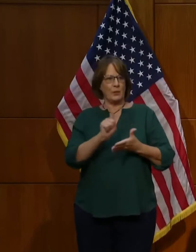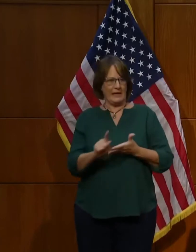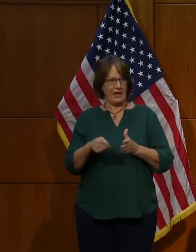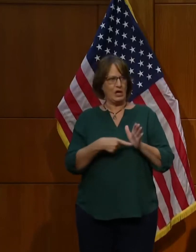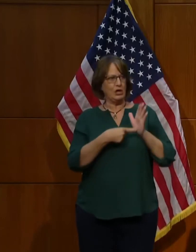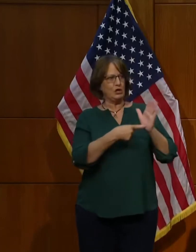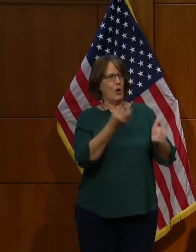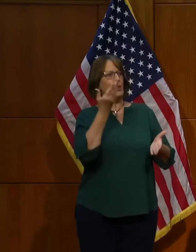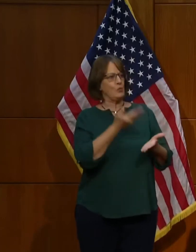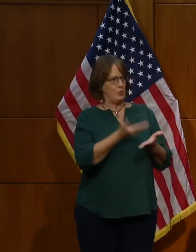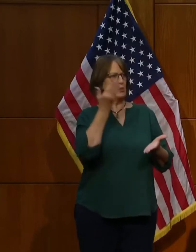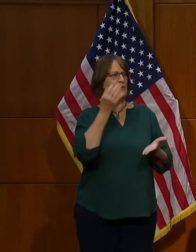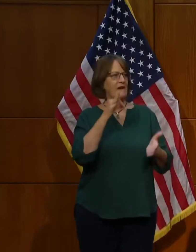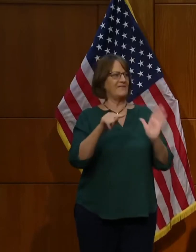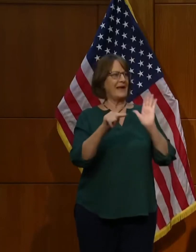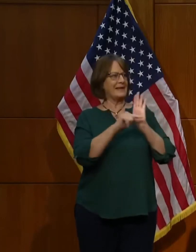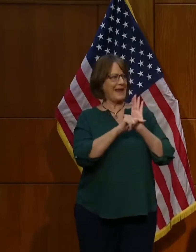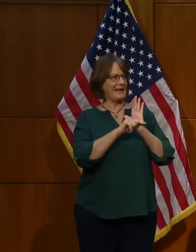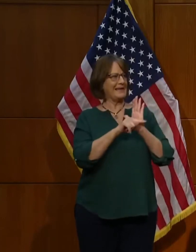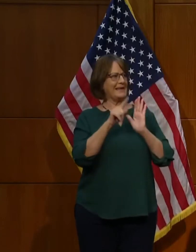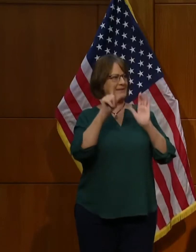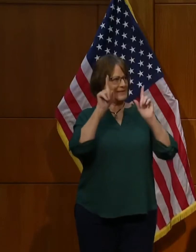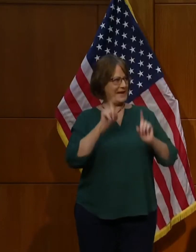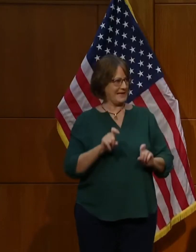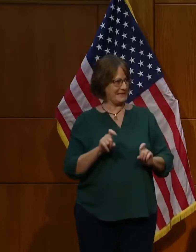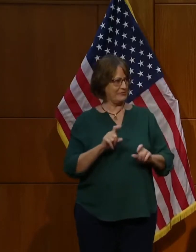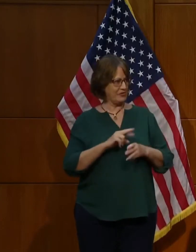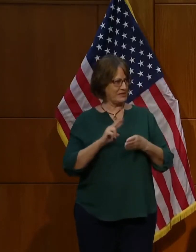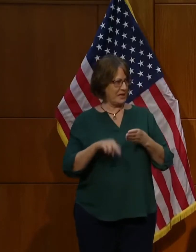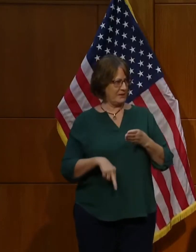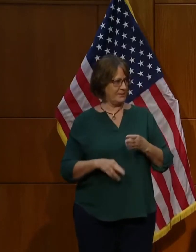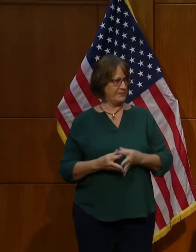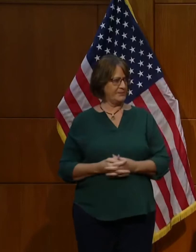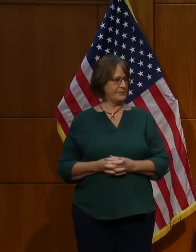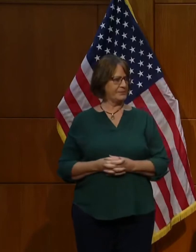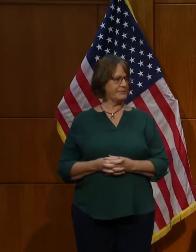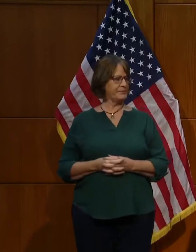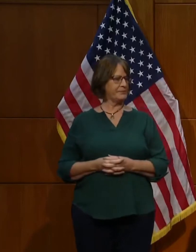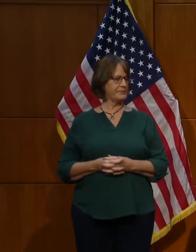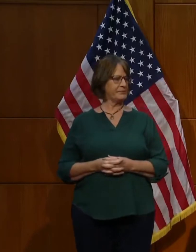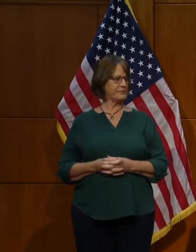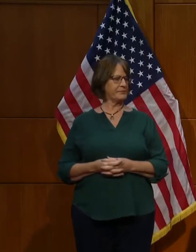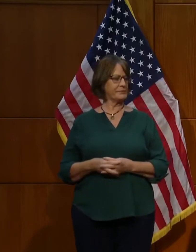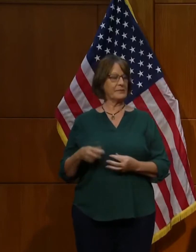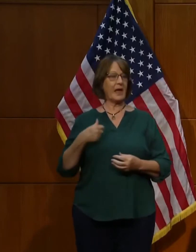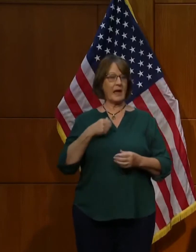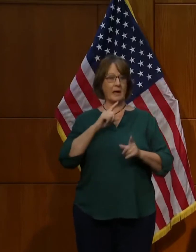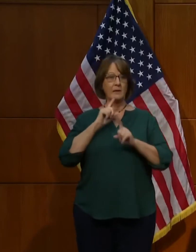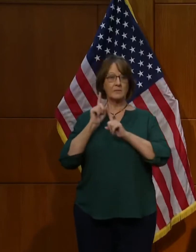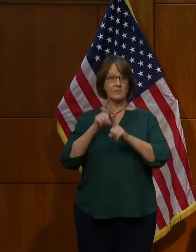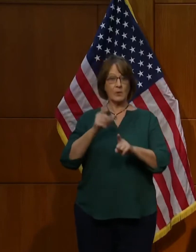week and show proof of a negative result. I am directing this measure to